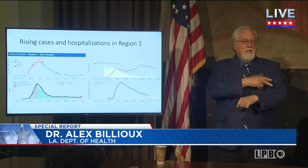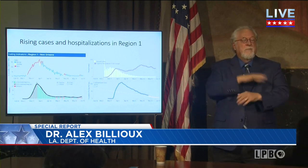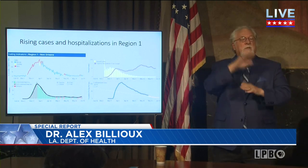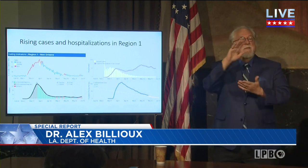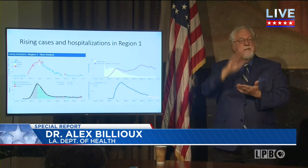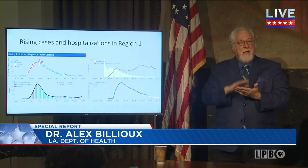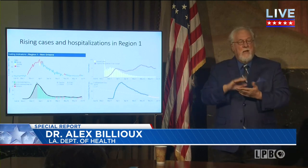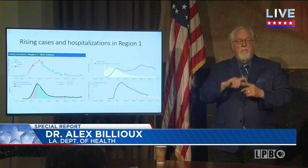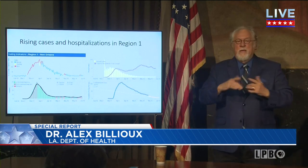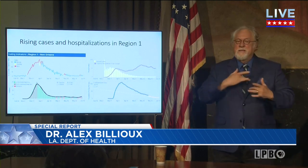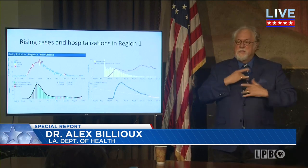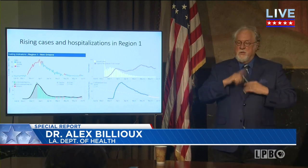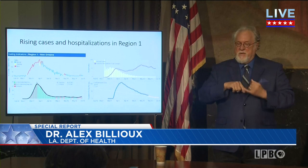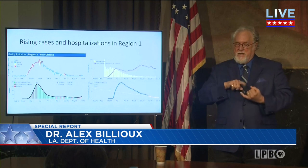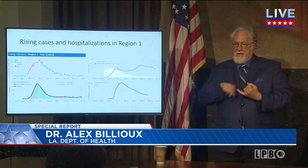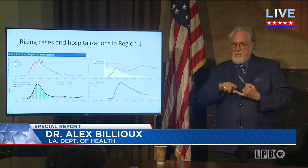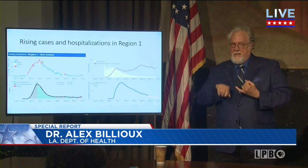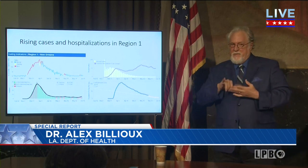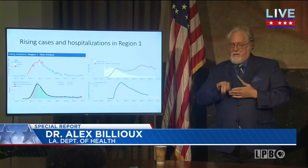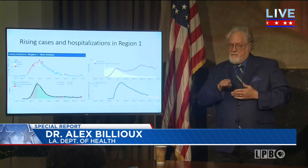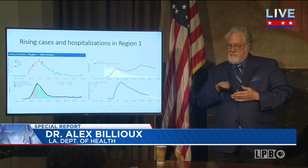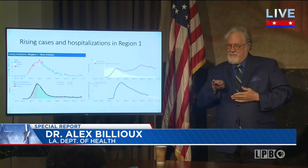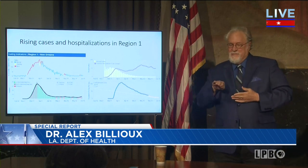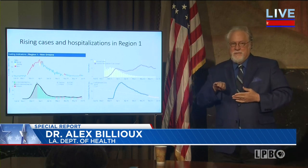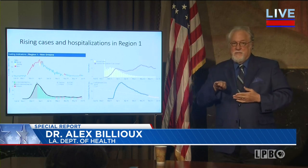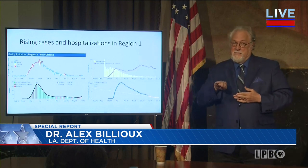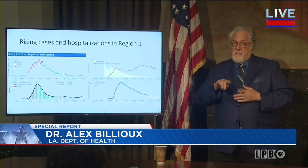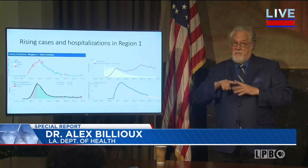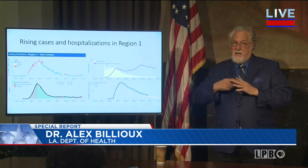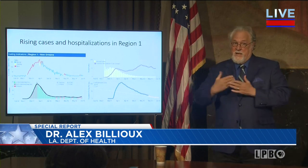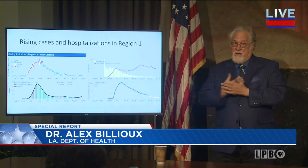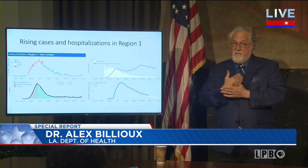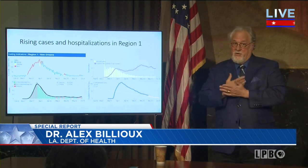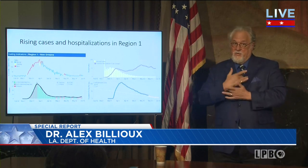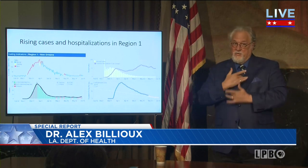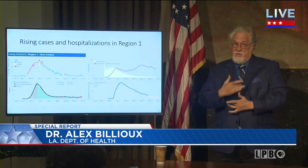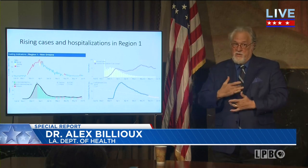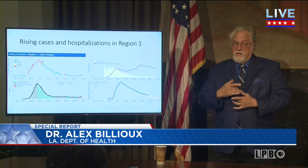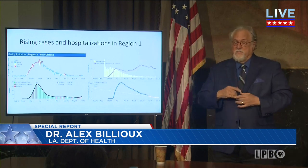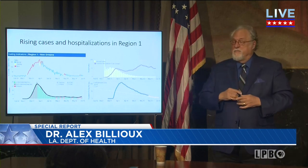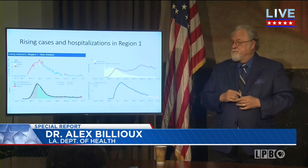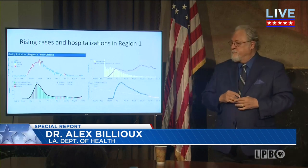AT THE END. THE TREND IN HOSPITALIZATIONS IS DOWN. BUT WE'RE CONCERNED ABOUT THE